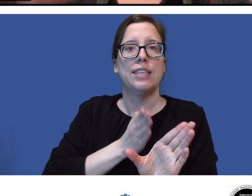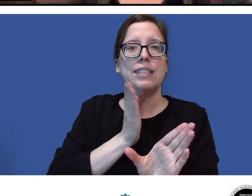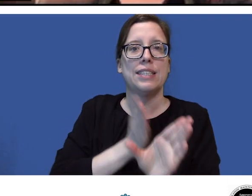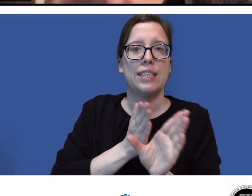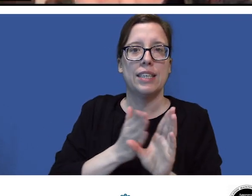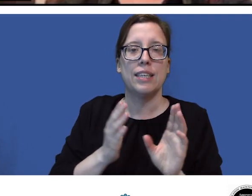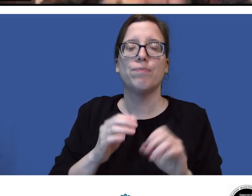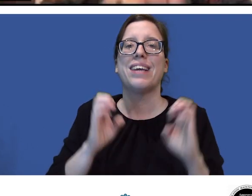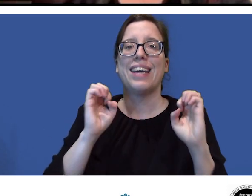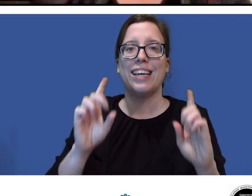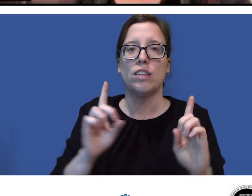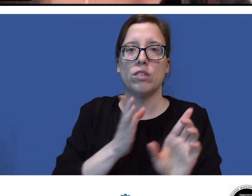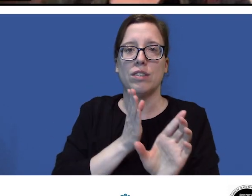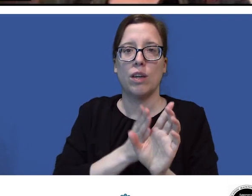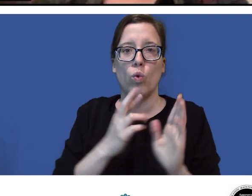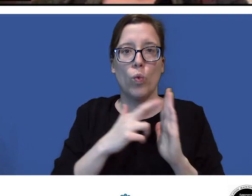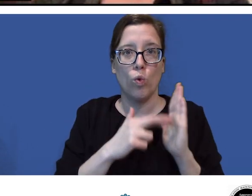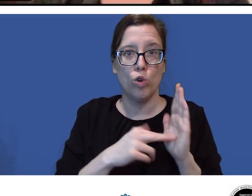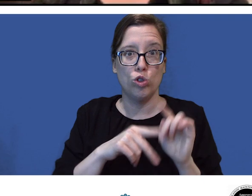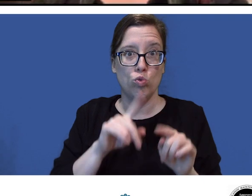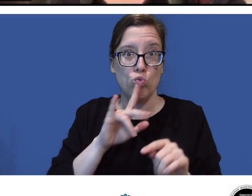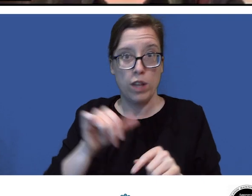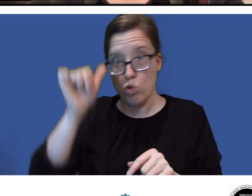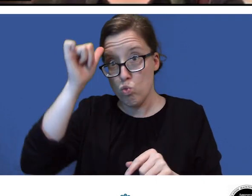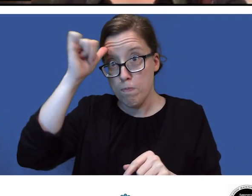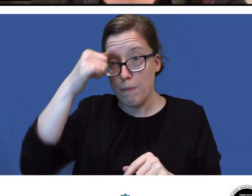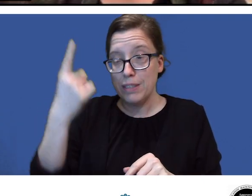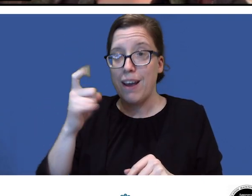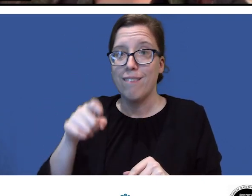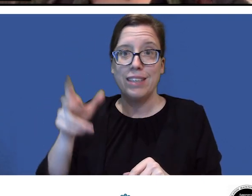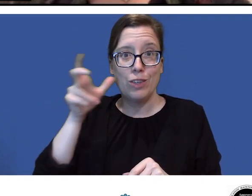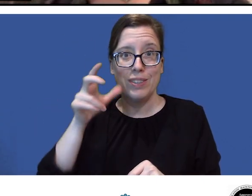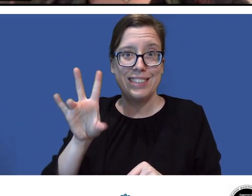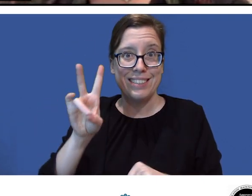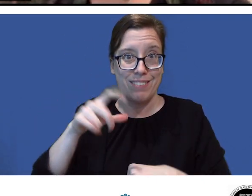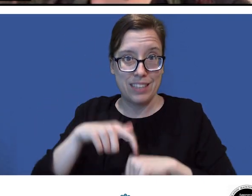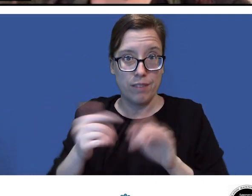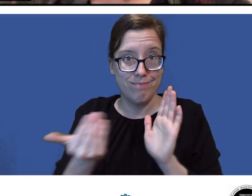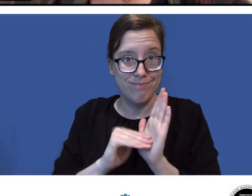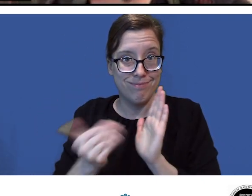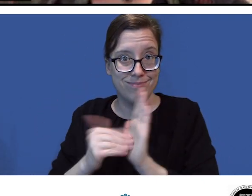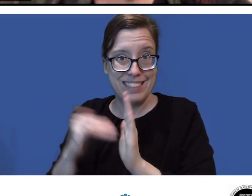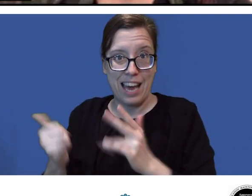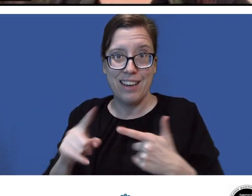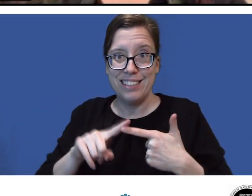seven times. So here's the second one. A distorted perception of the world